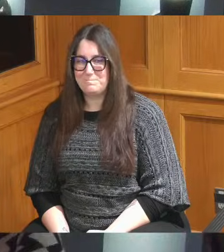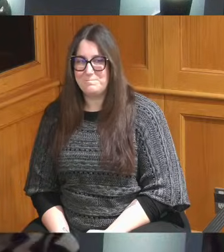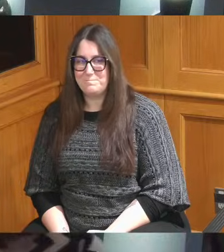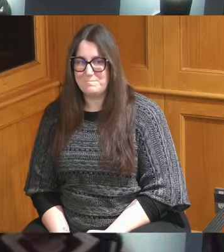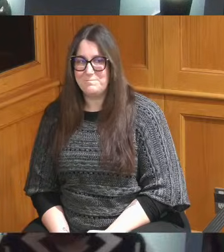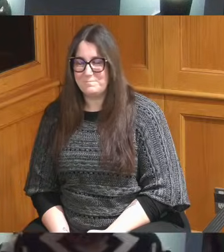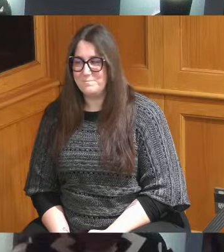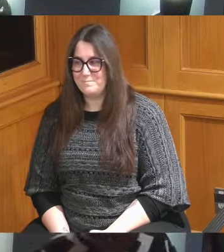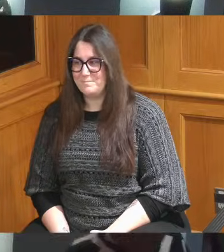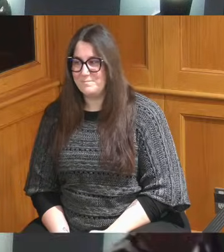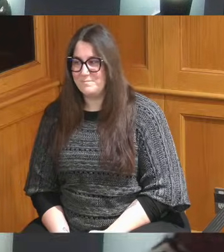I figured.